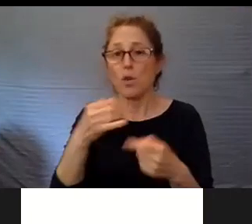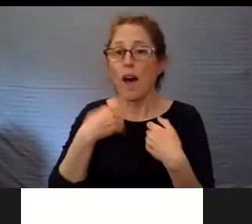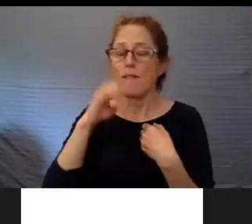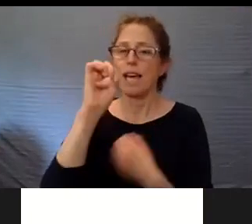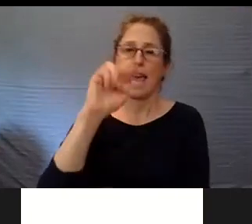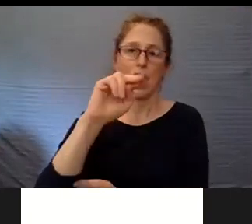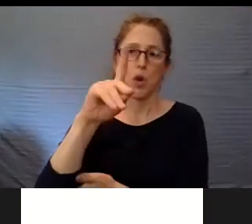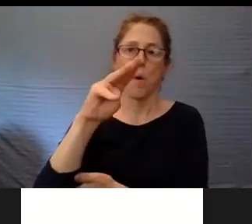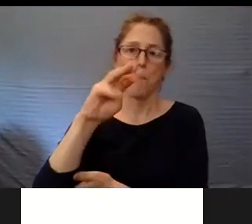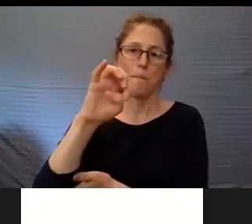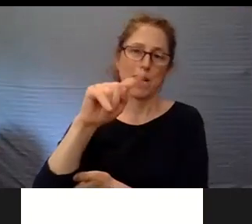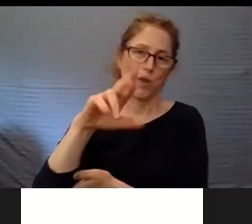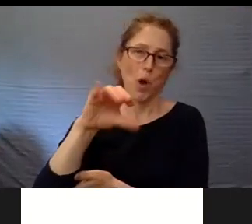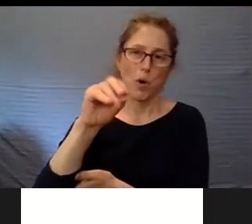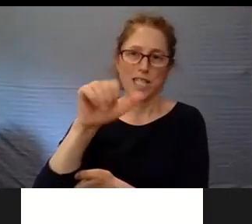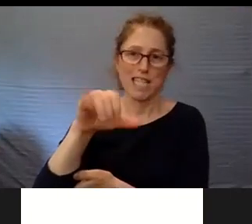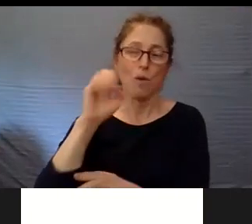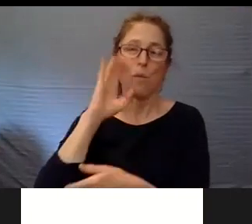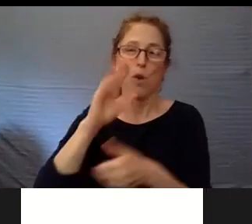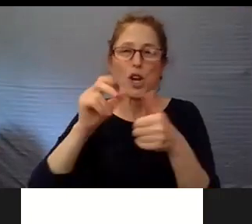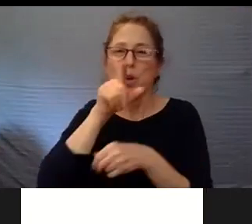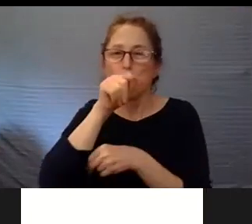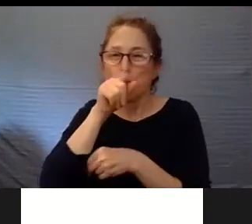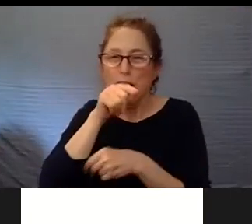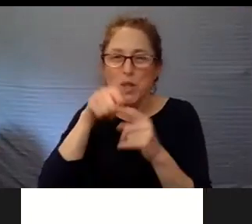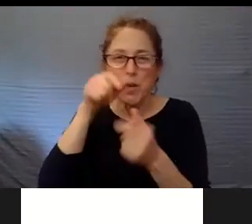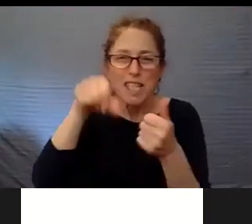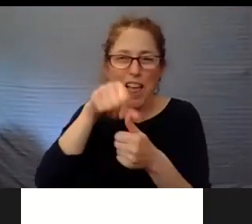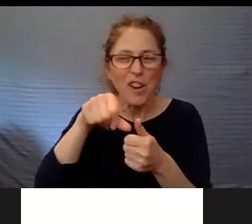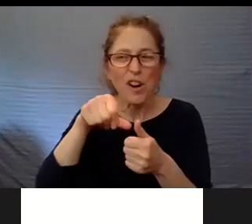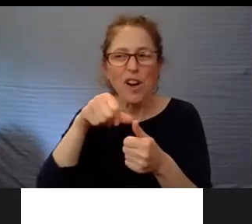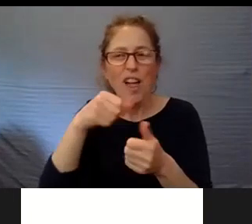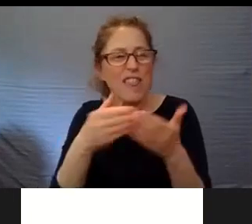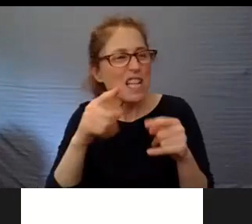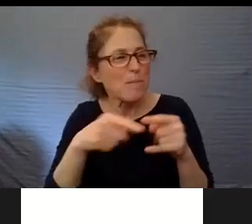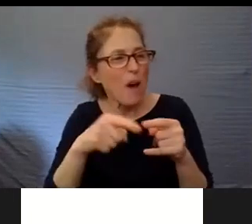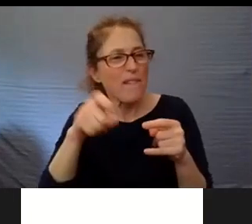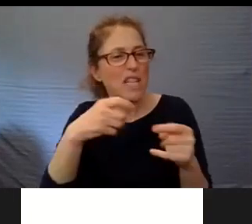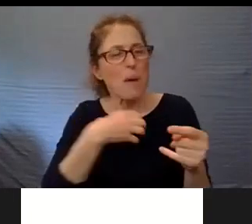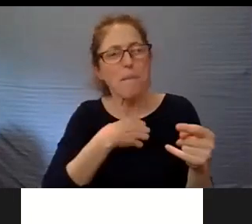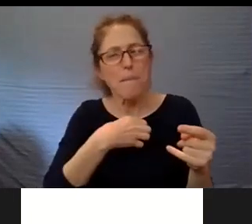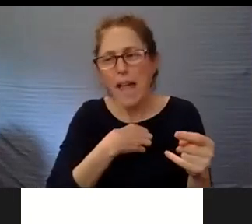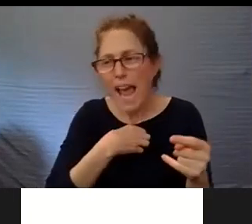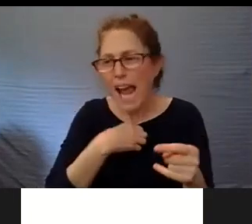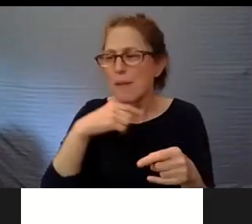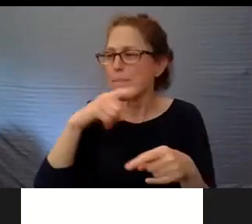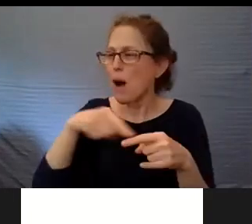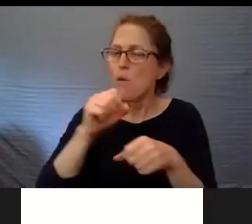we would send each other tweets that we saw that were complaining about working at home, or complaining about having to stay home,